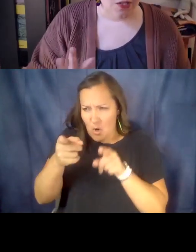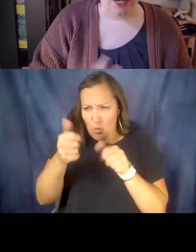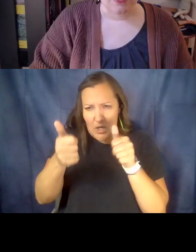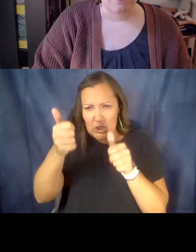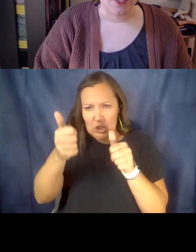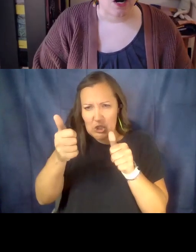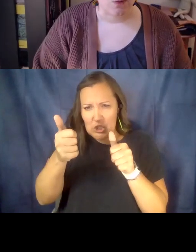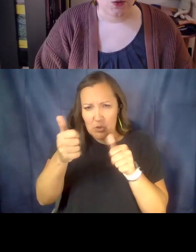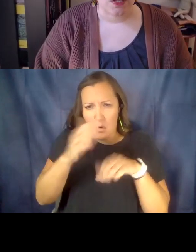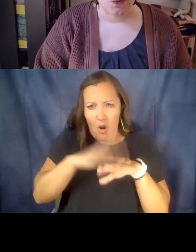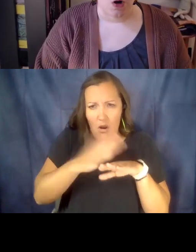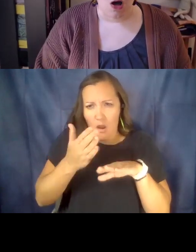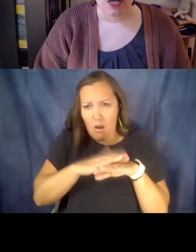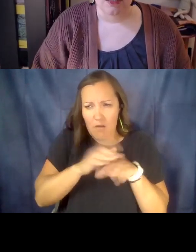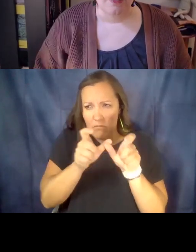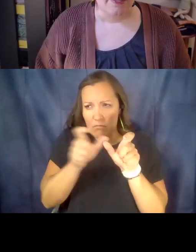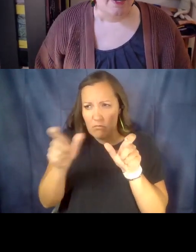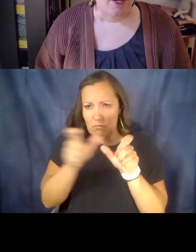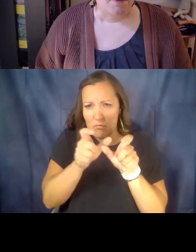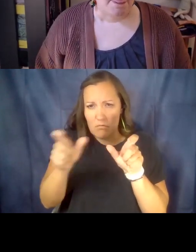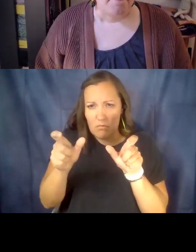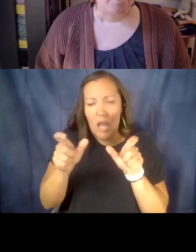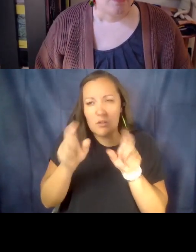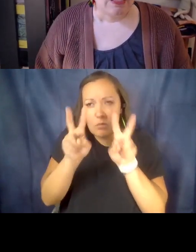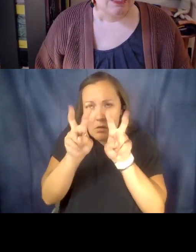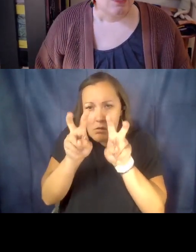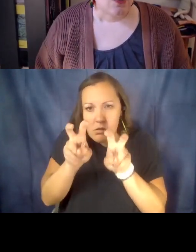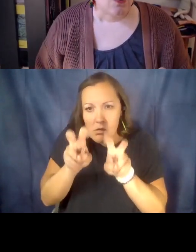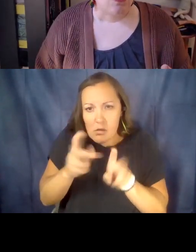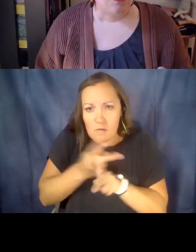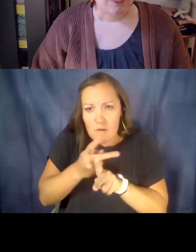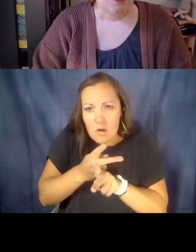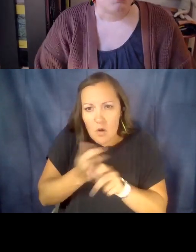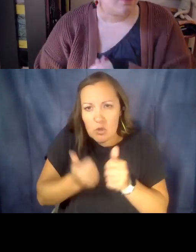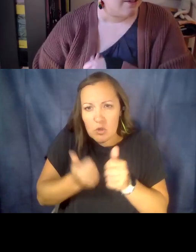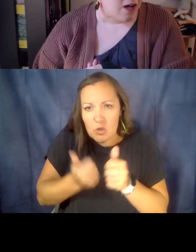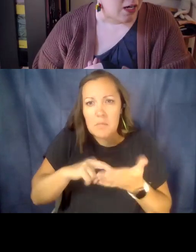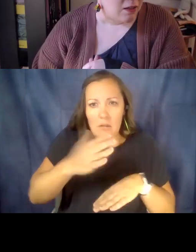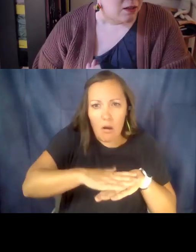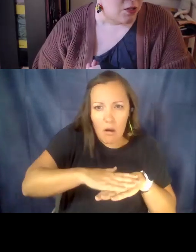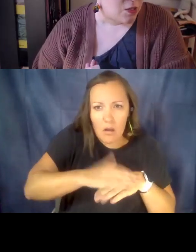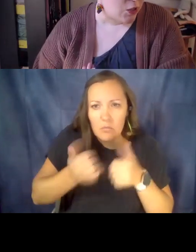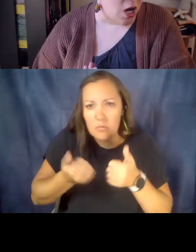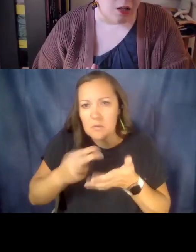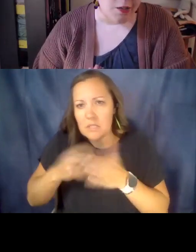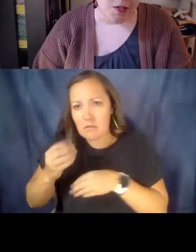settings to figure out which ones were on. So it's perfectly fine to switch colors and